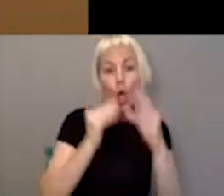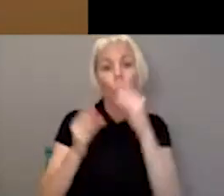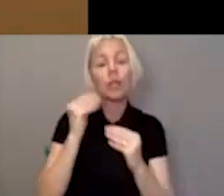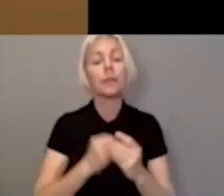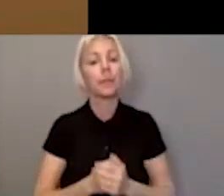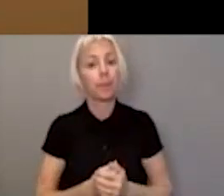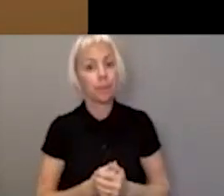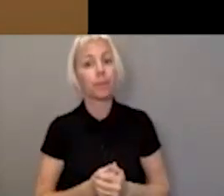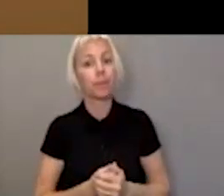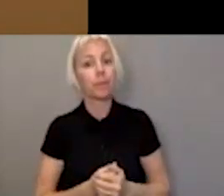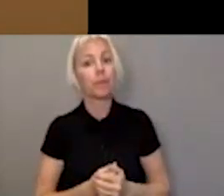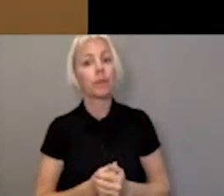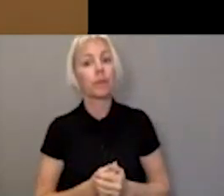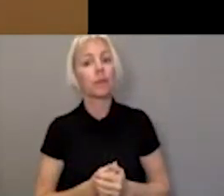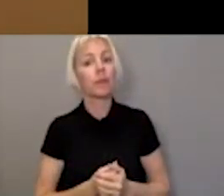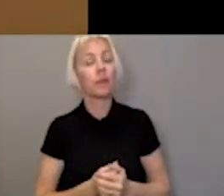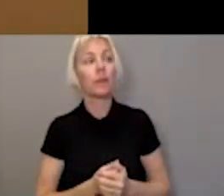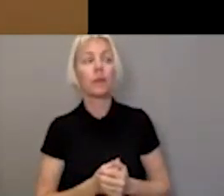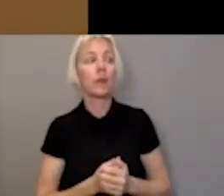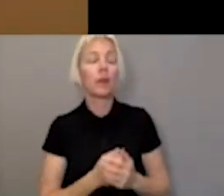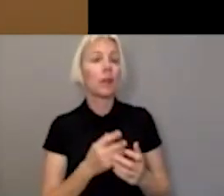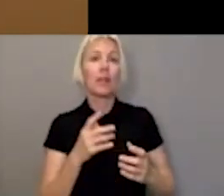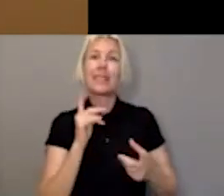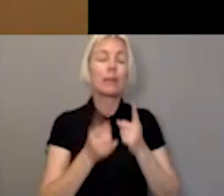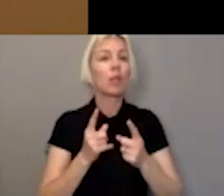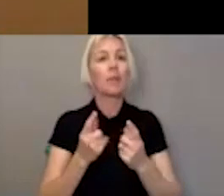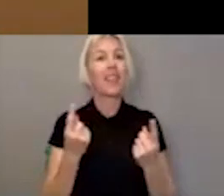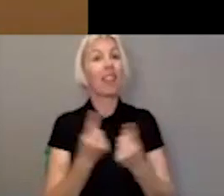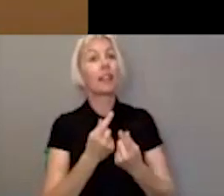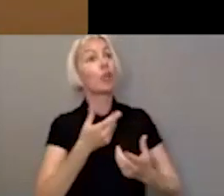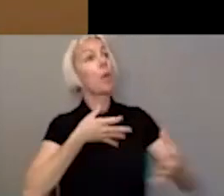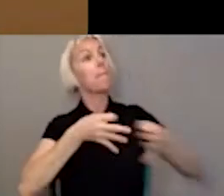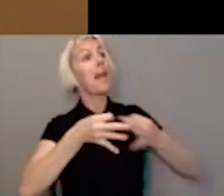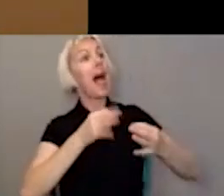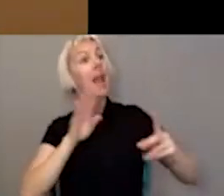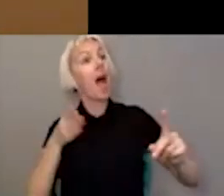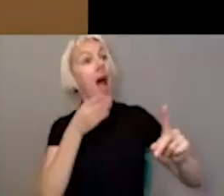way you plan but you definitely learn from those experiences, and I think so long as